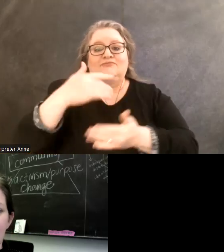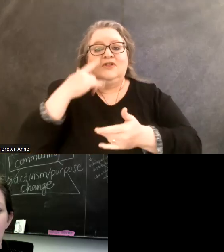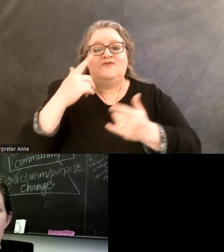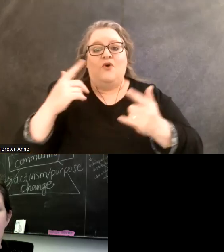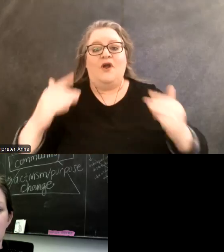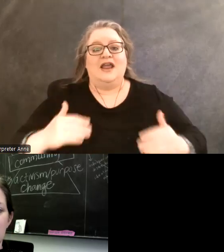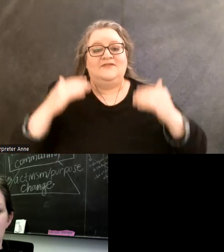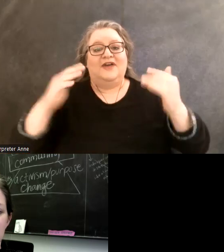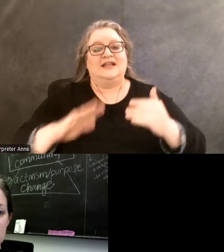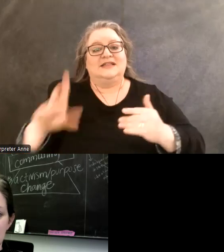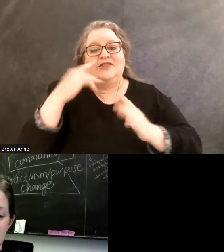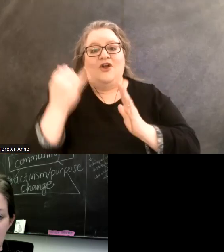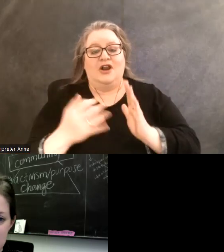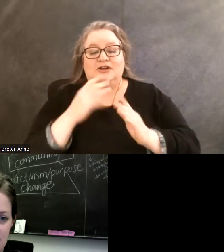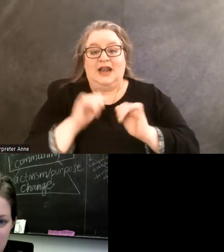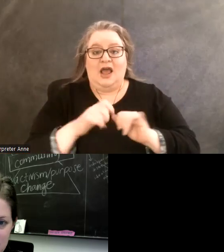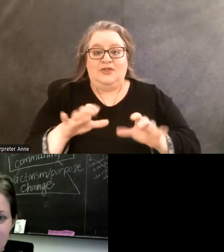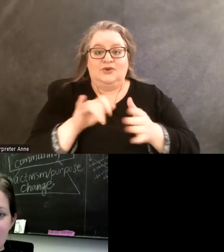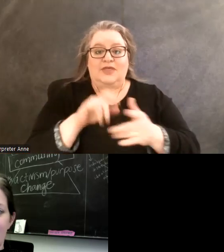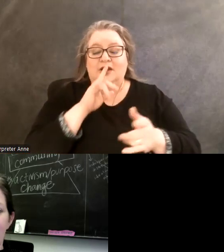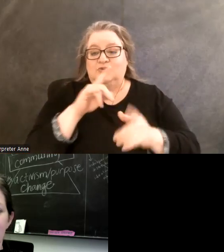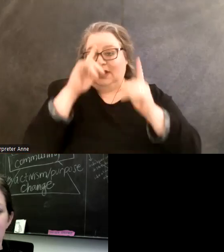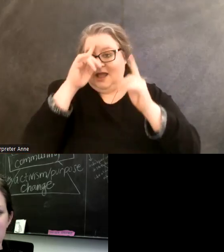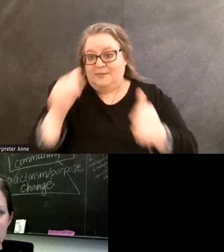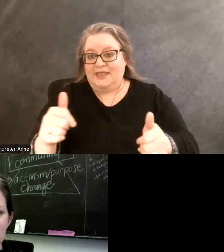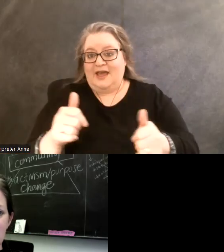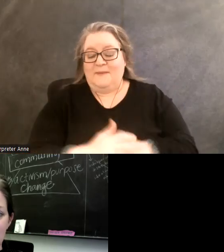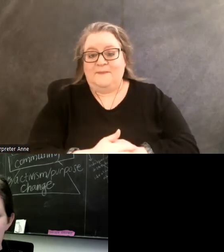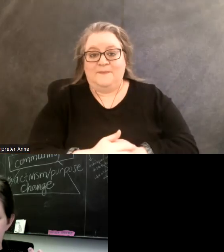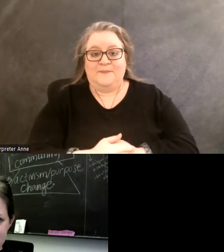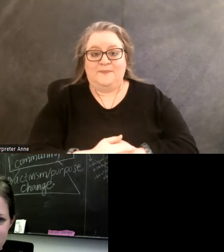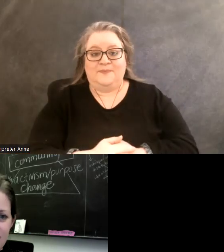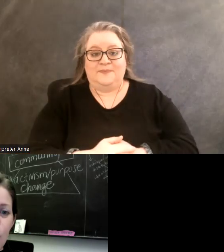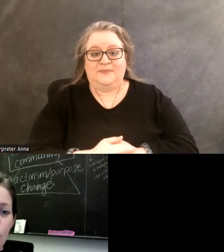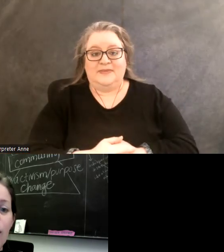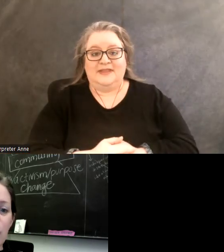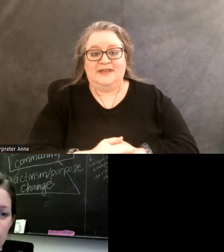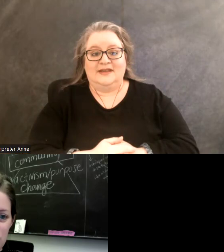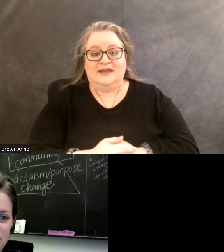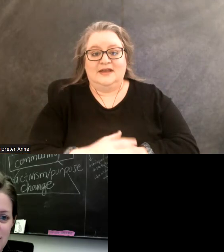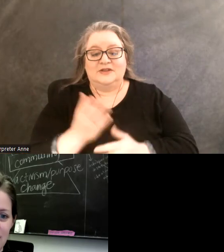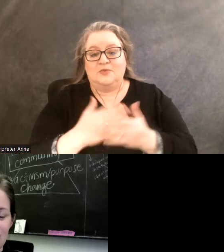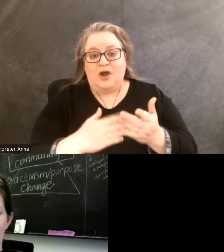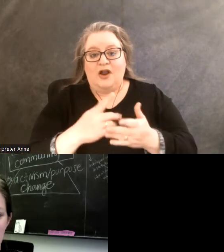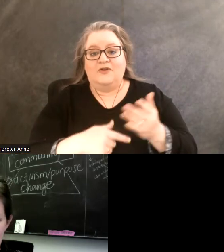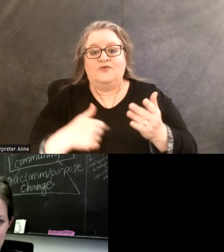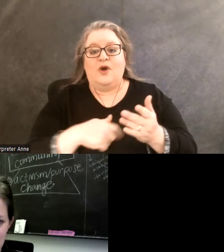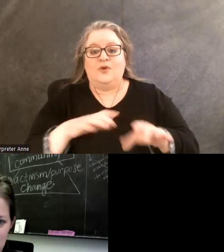And the way that they do that is really up to them, so part of what we're doing together today is we're going to hear a little